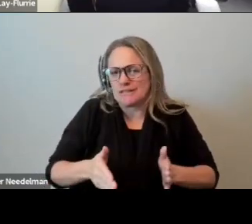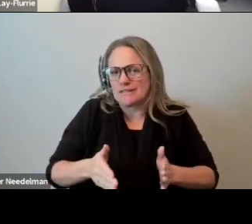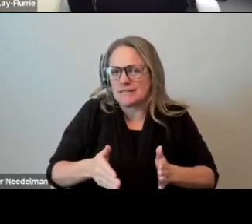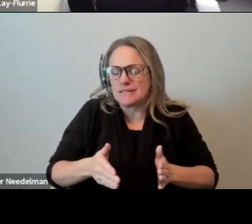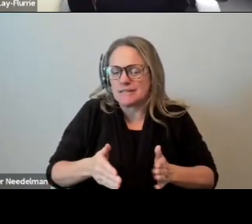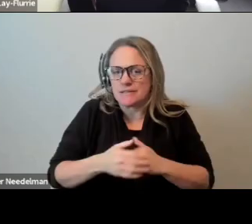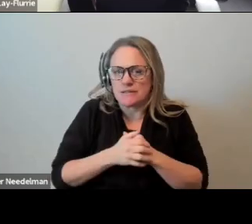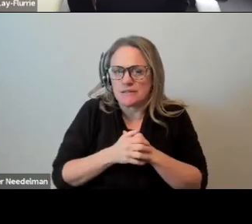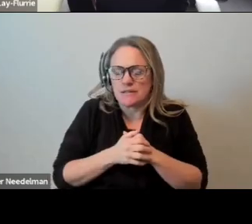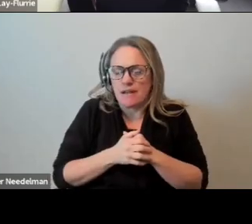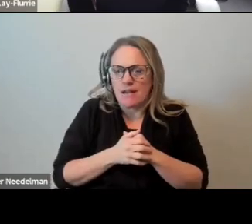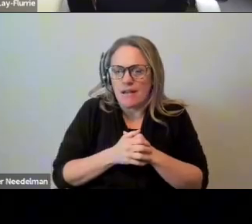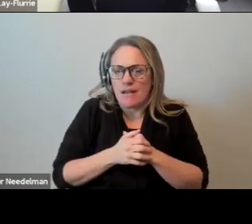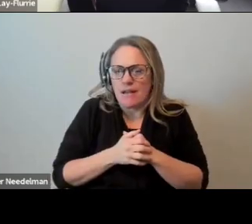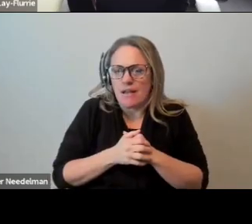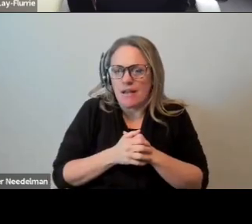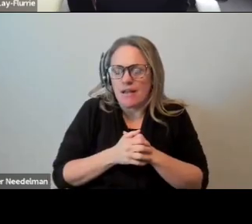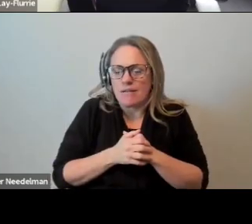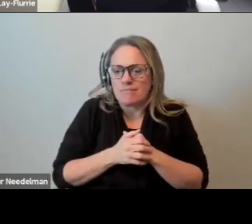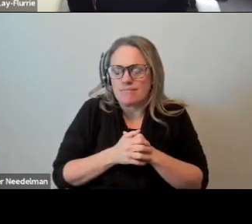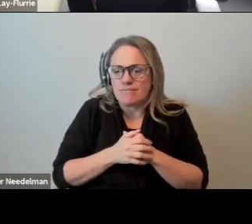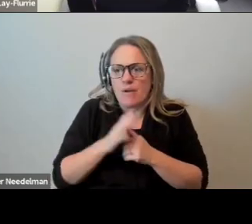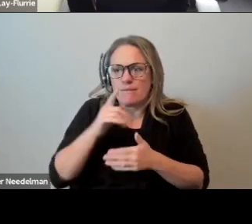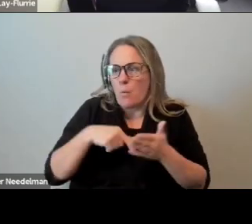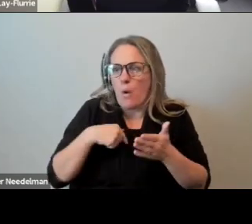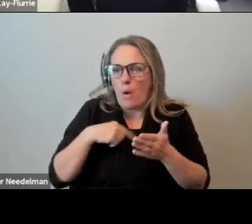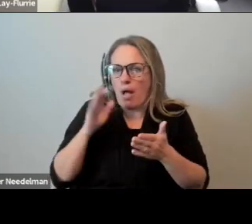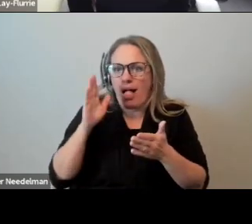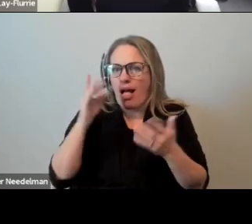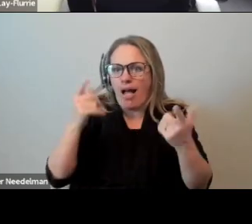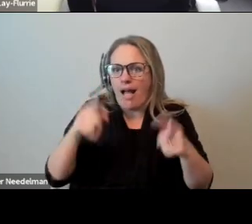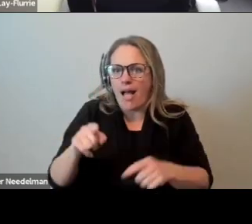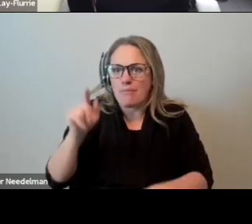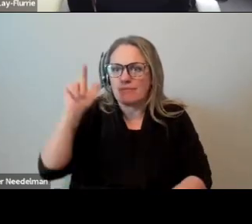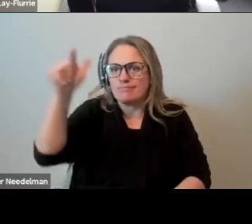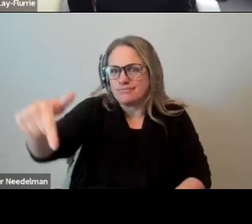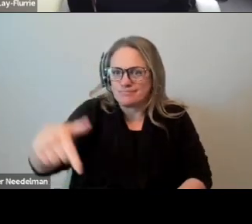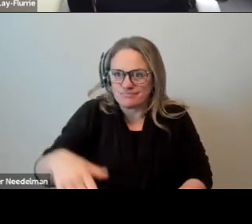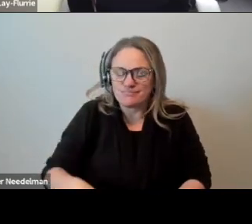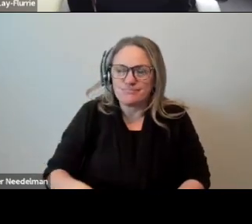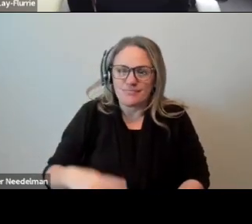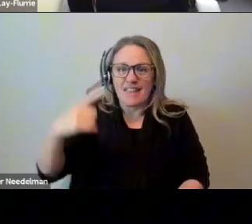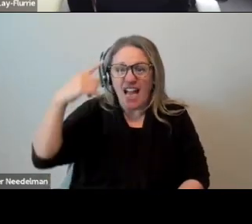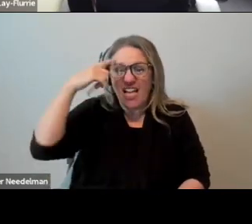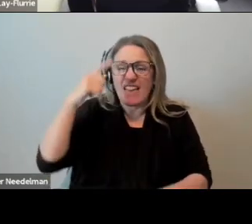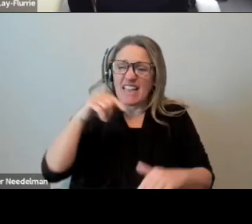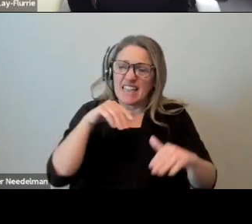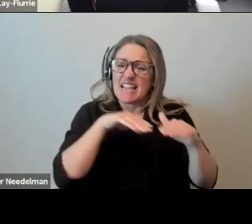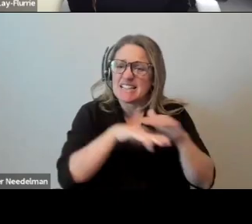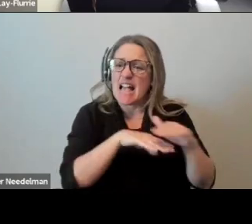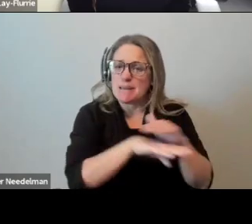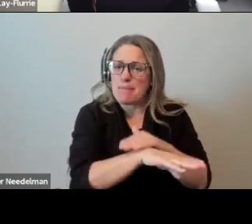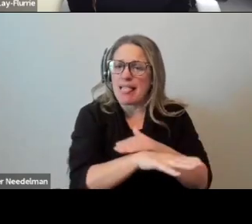I do think that accessibility is going to evolve very quickly in the next couple of years as a result of AI.